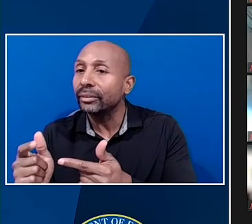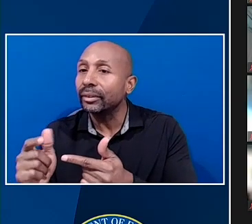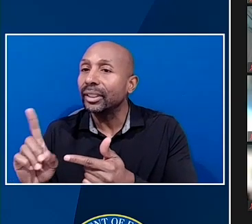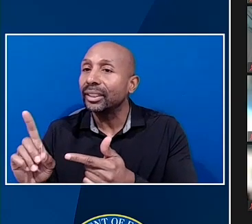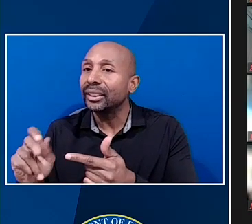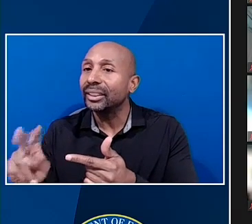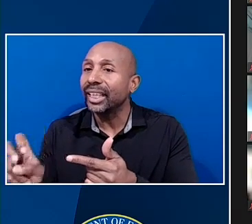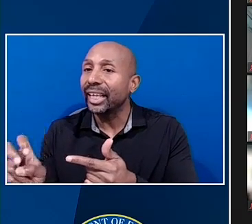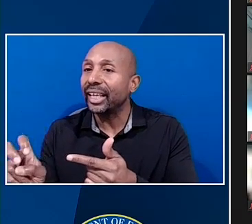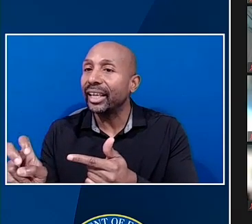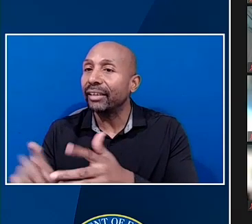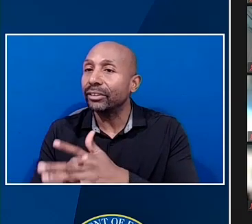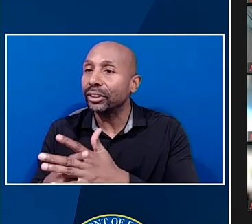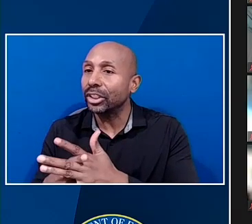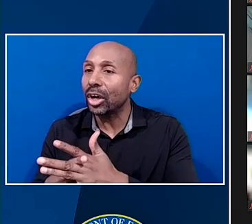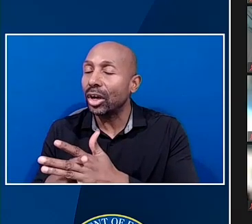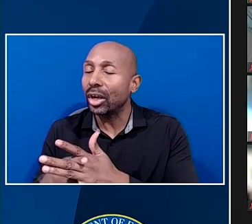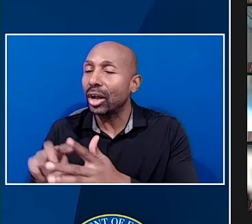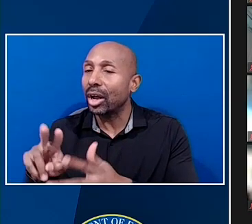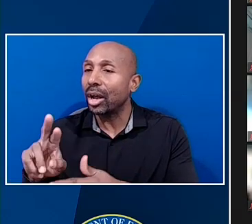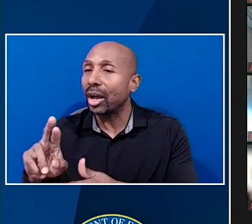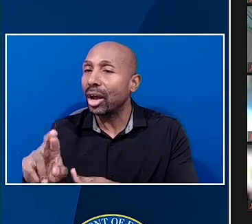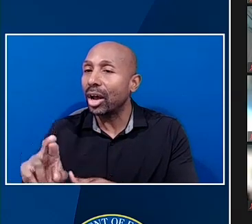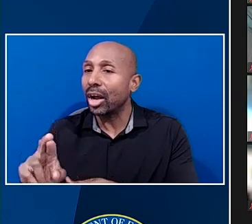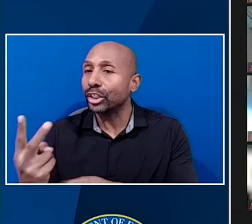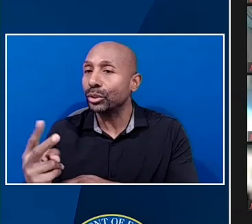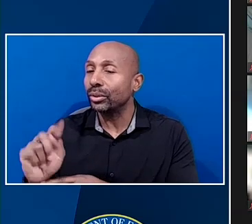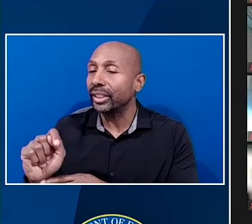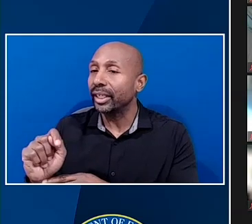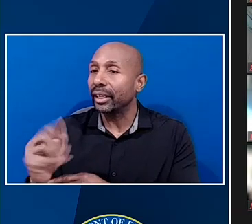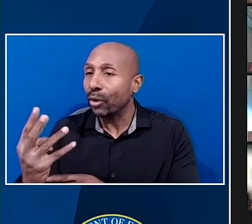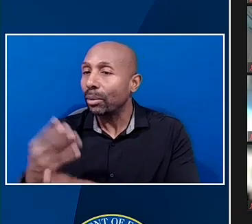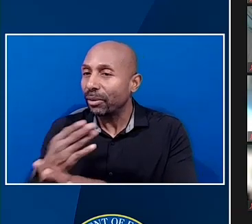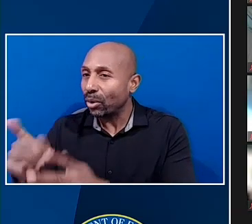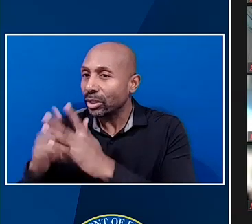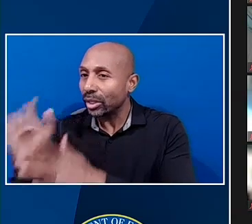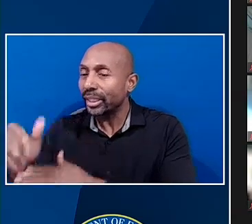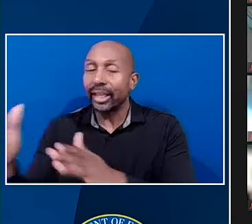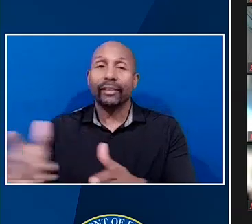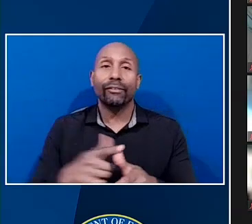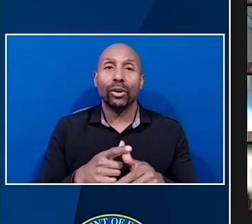quick announcements. First, we are halfway through, so congratulations, everyone.